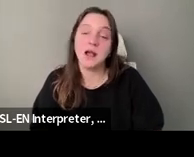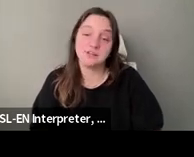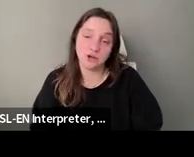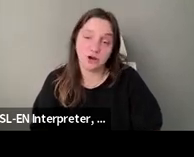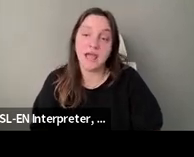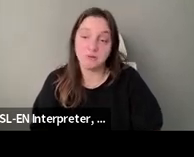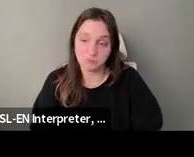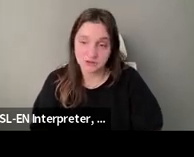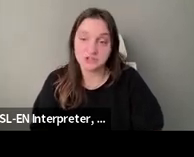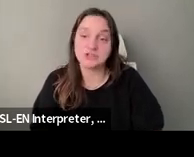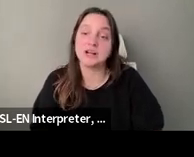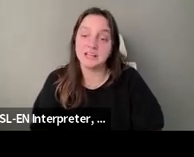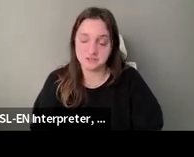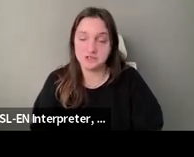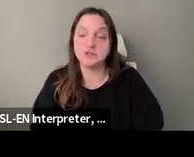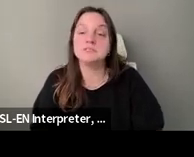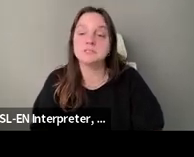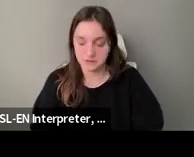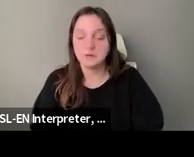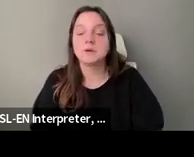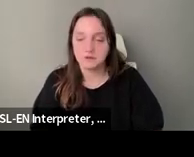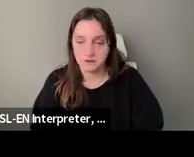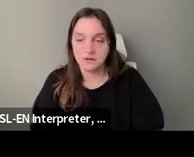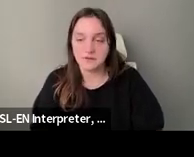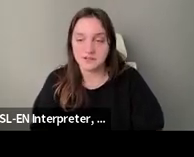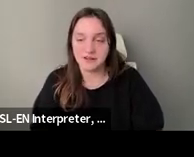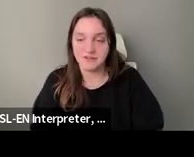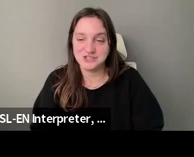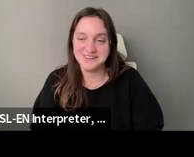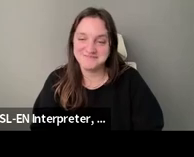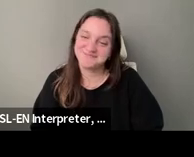taught at Rochester Institute of Technology. And